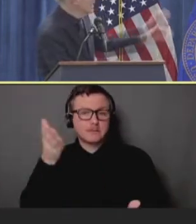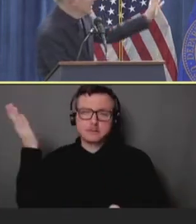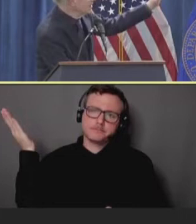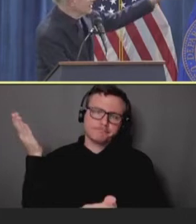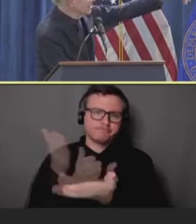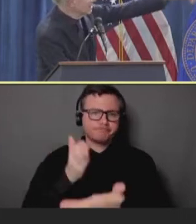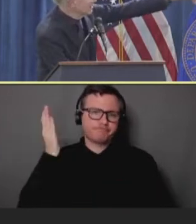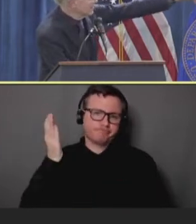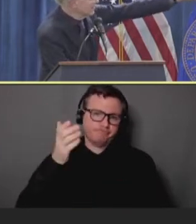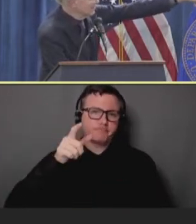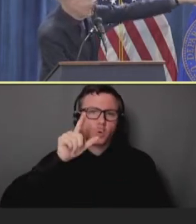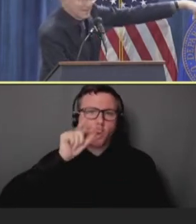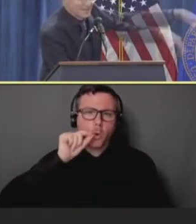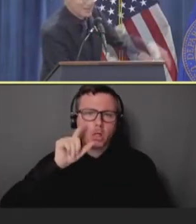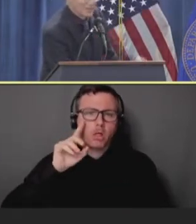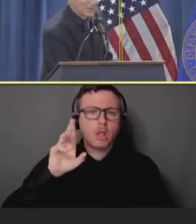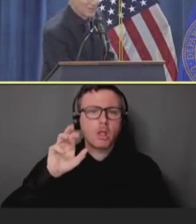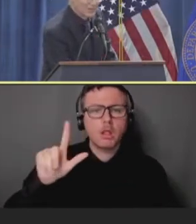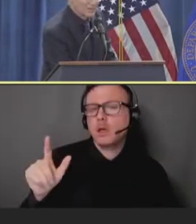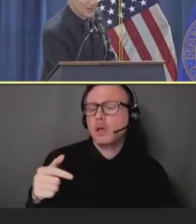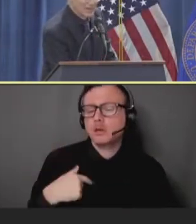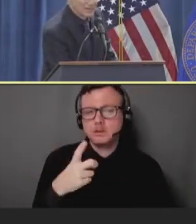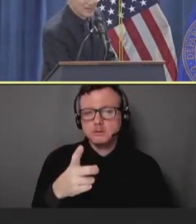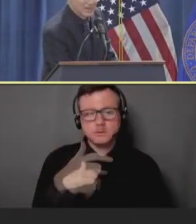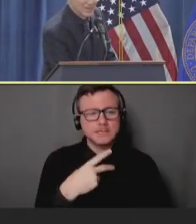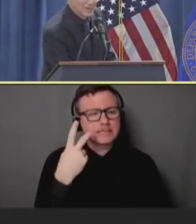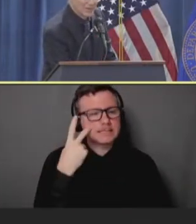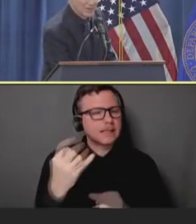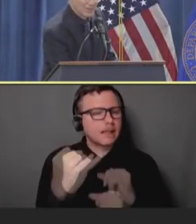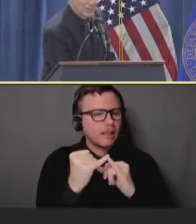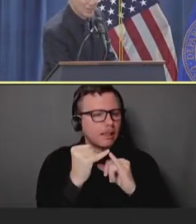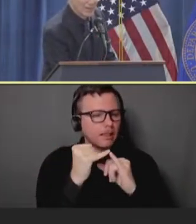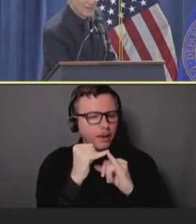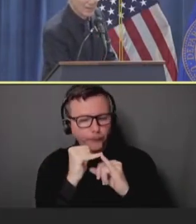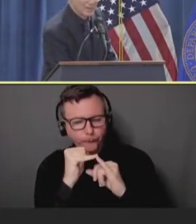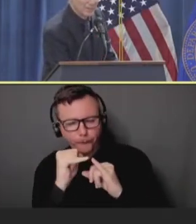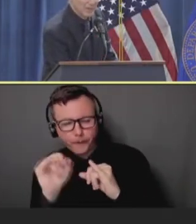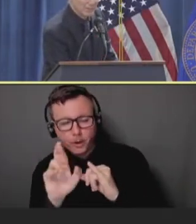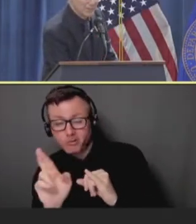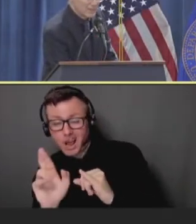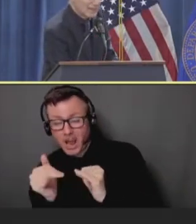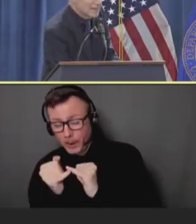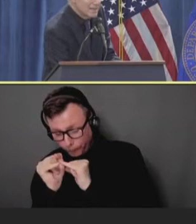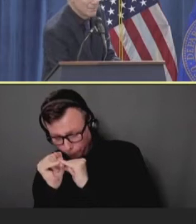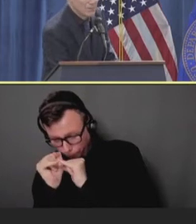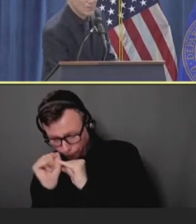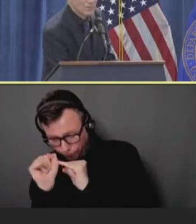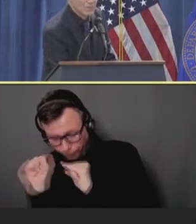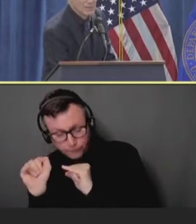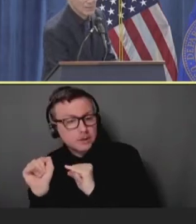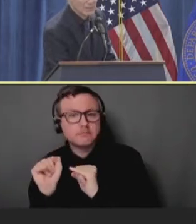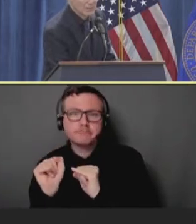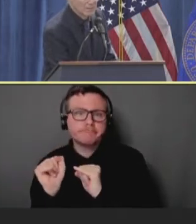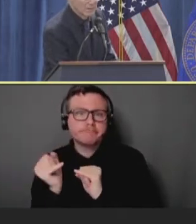And in the little bits of line that are at the right-hand bottom of the slide, polio was gone.